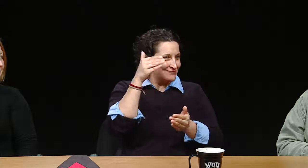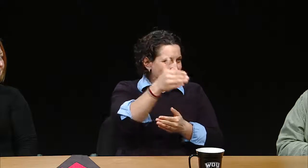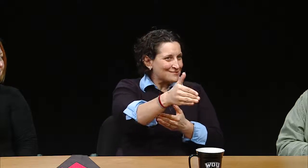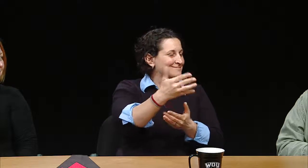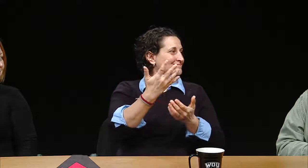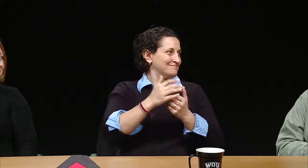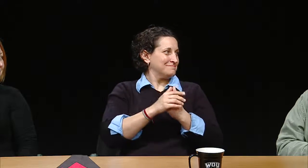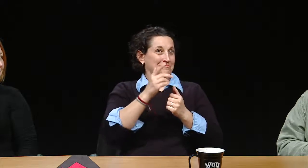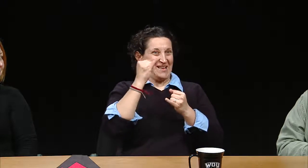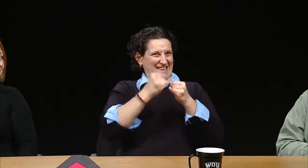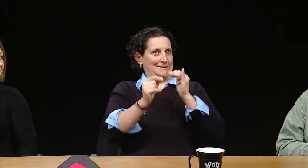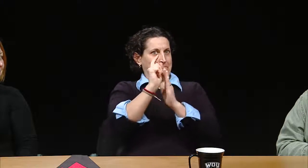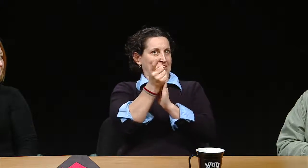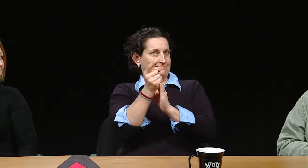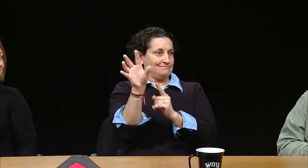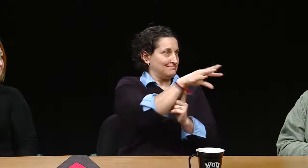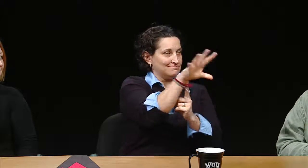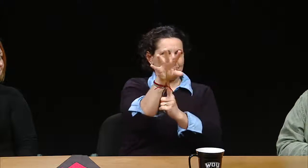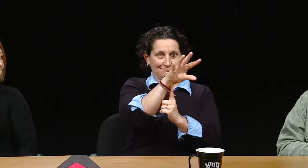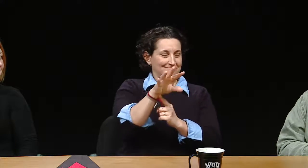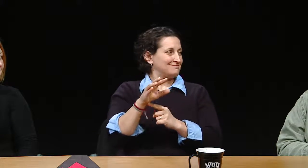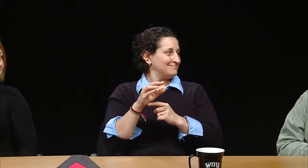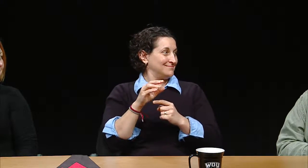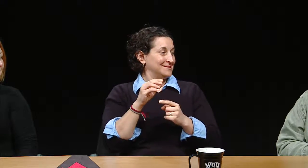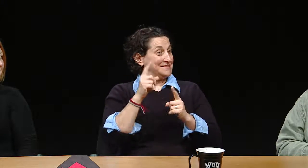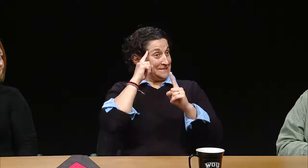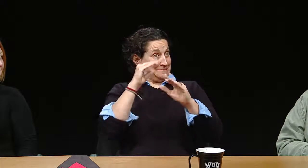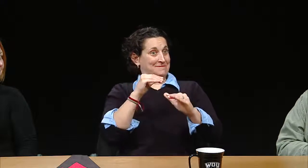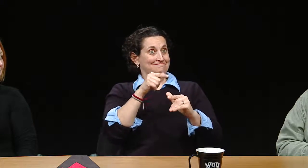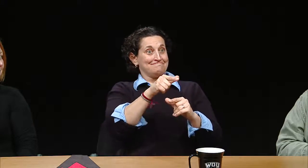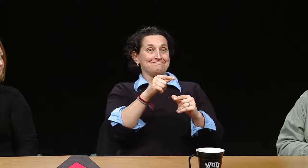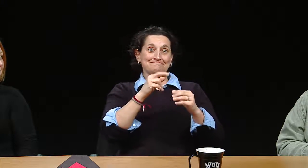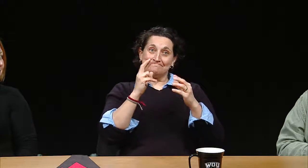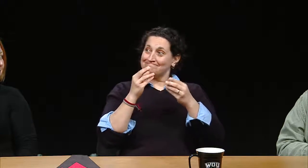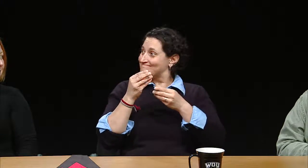I don't know that I remember the first video I ever captioned.